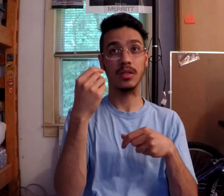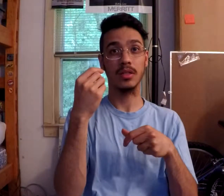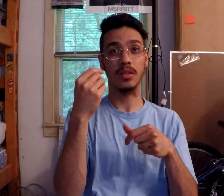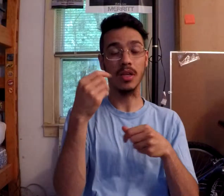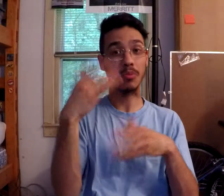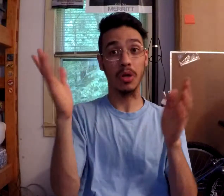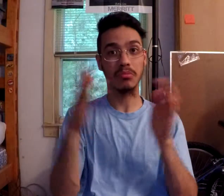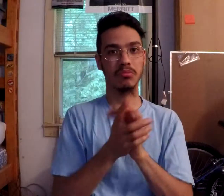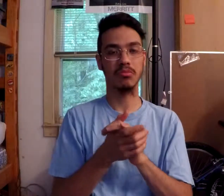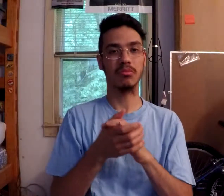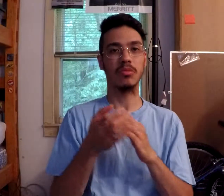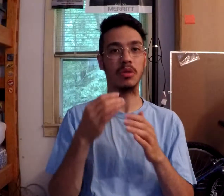Never mind.